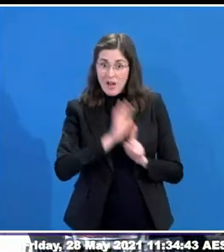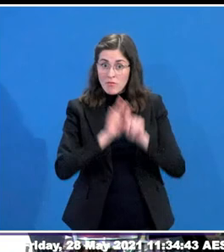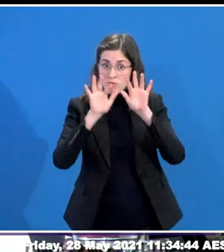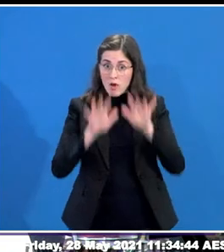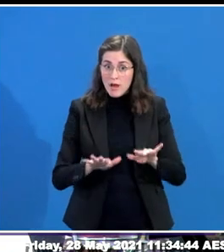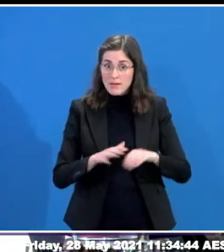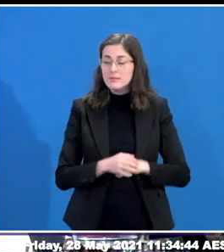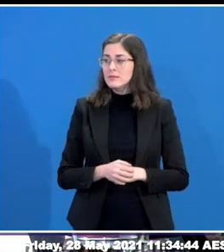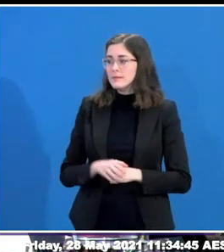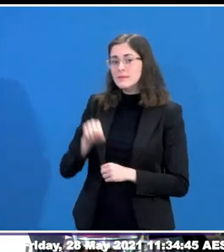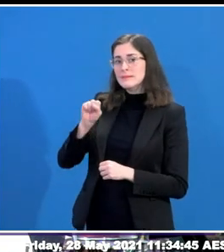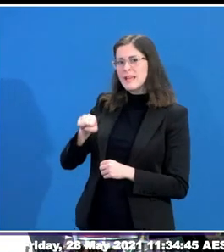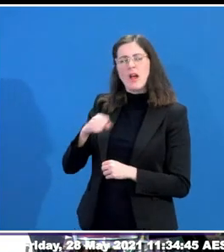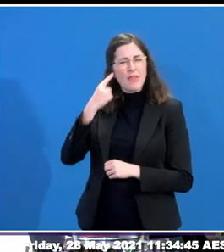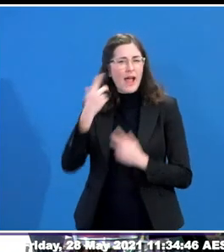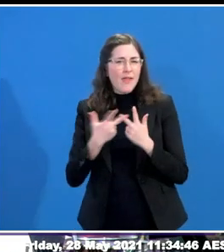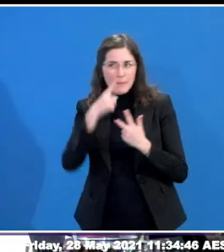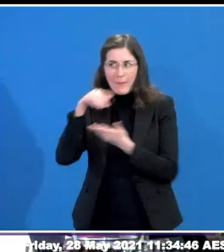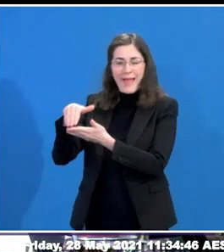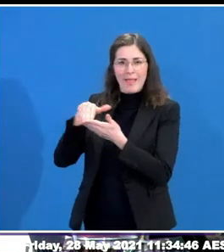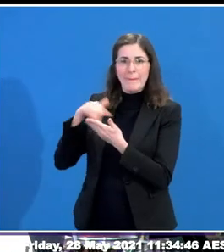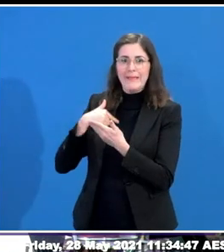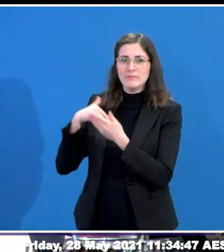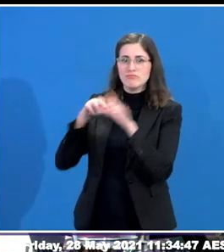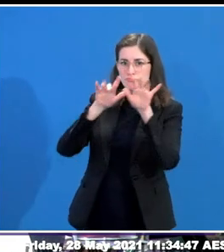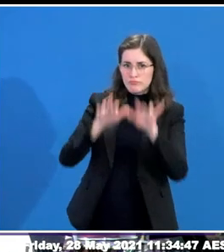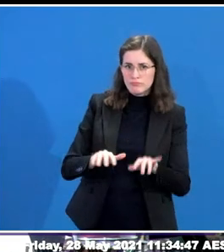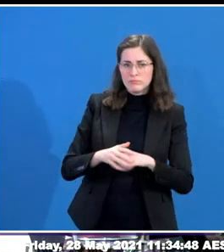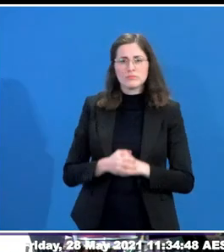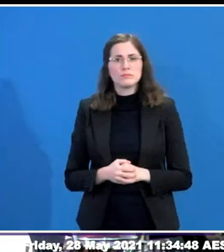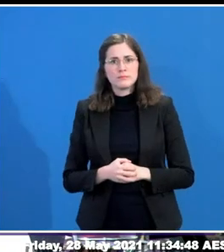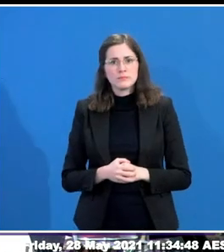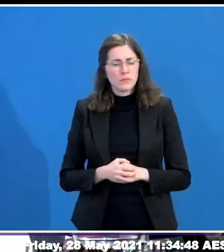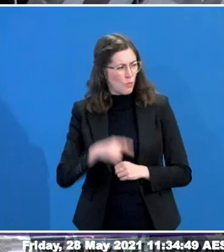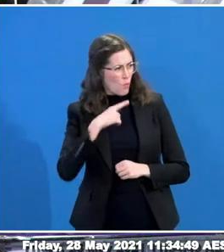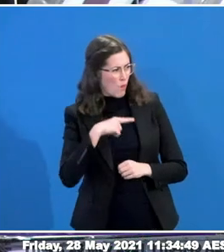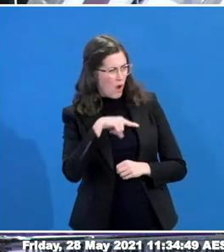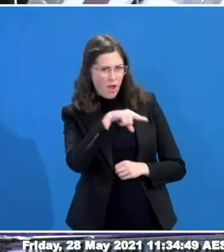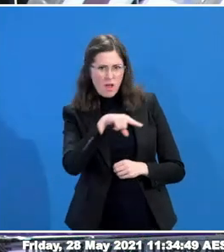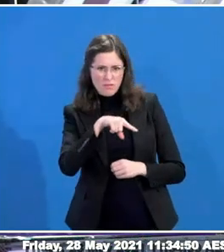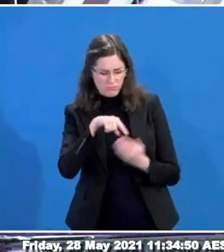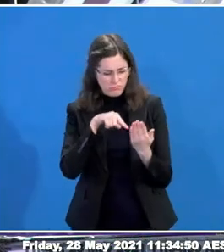Yes, and I believe others contributed. Why was it necessary to include this when the matters that had